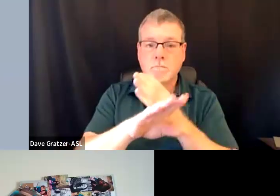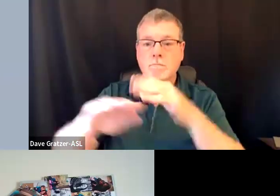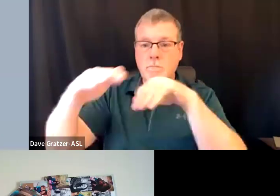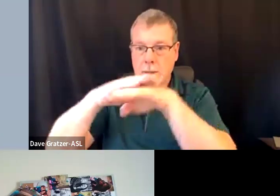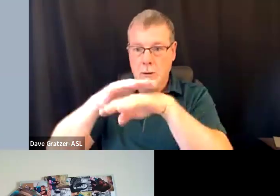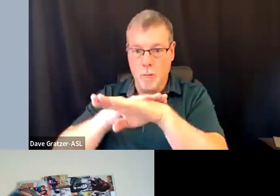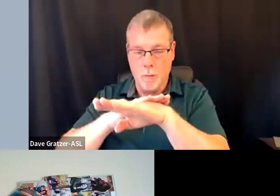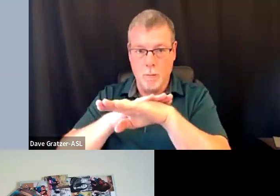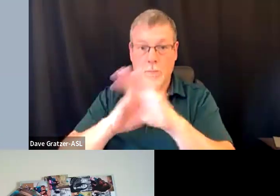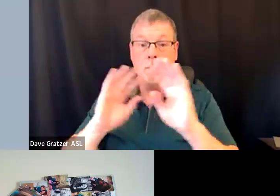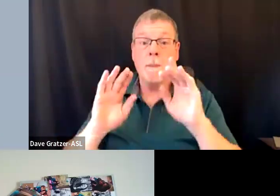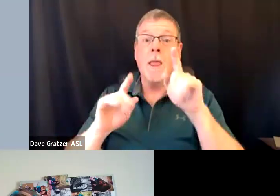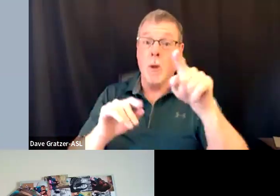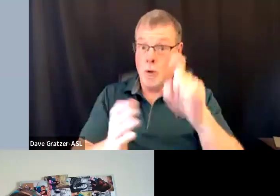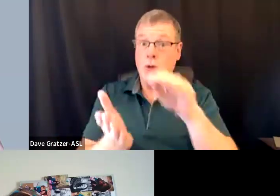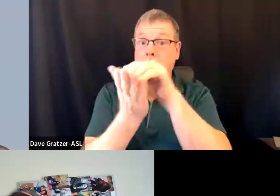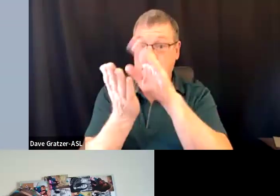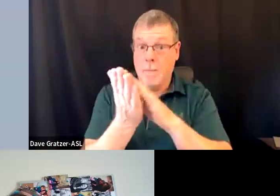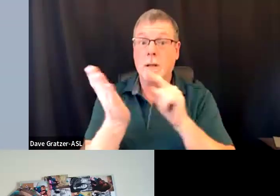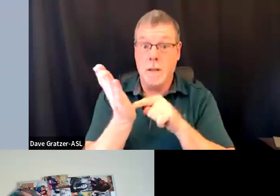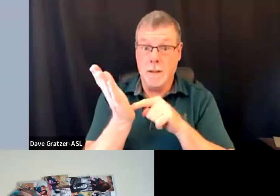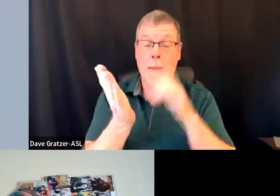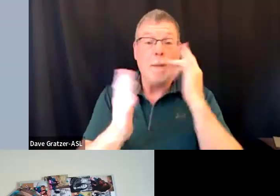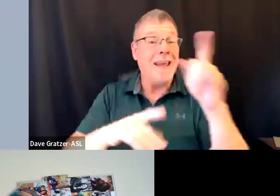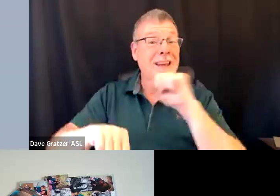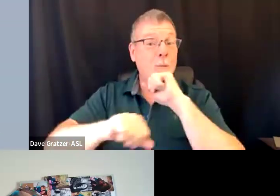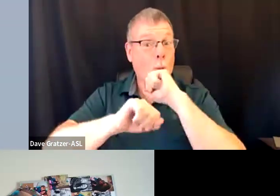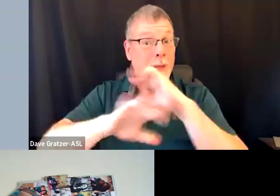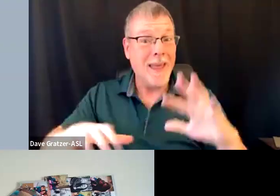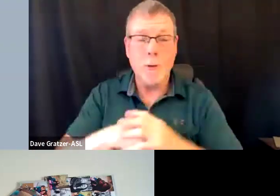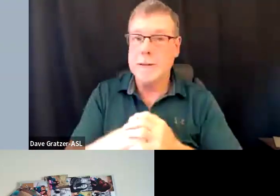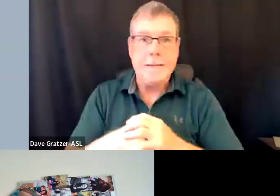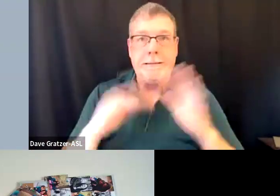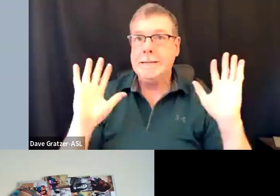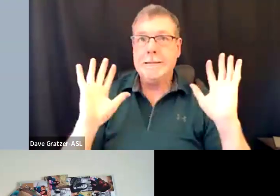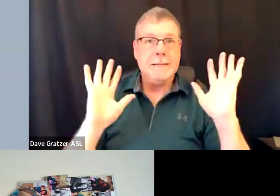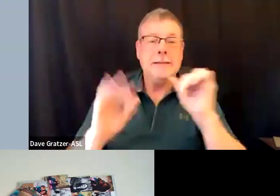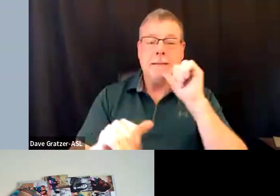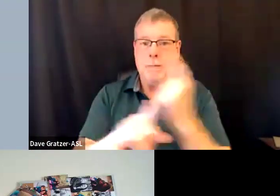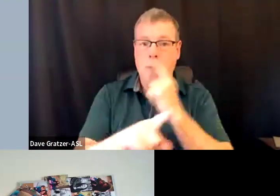You should have that documentation because if you enroll them without, it could be an improper enrollment.